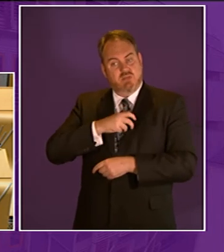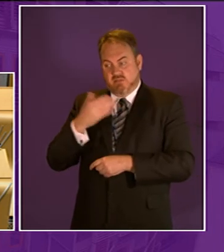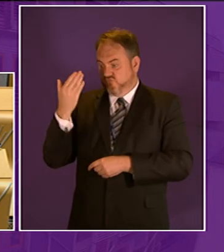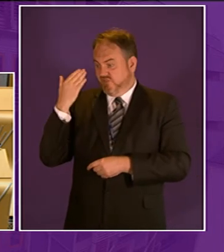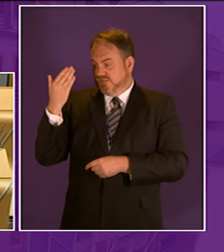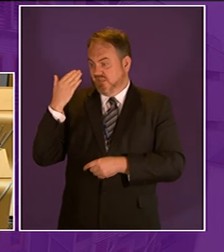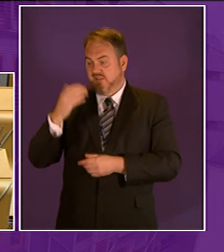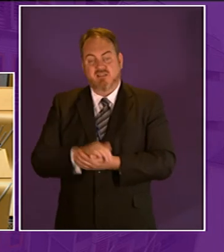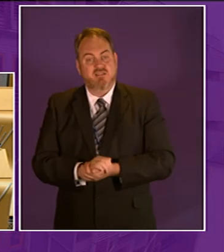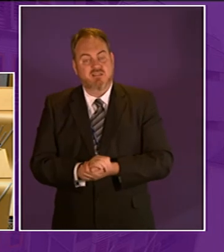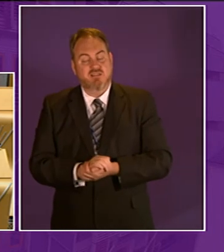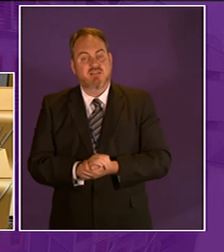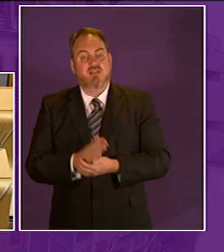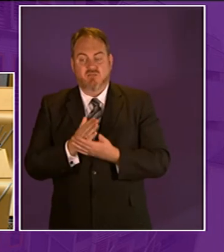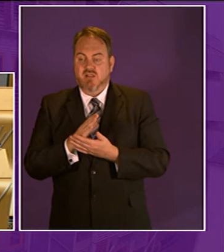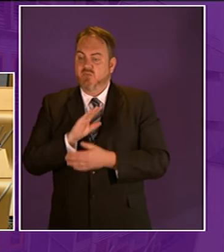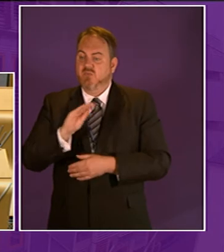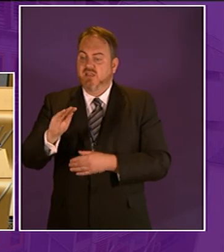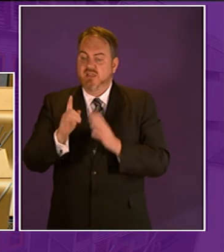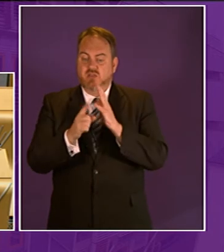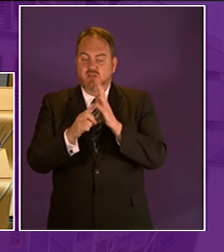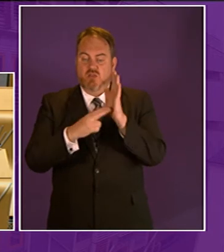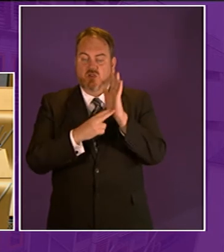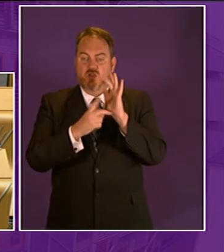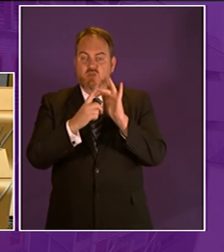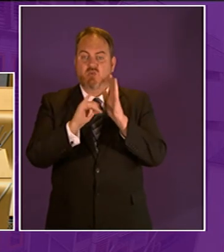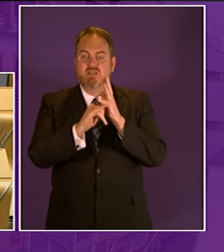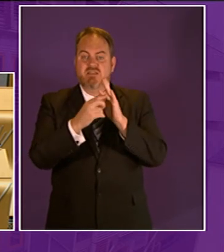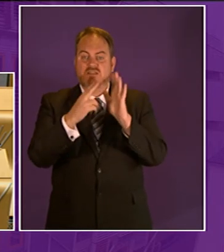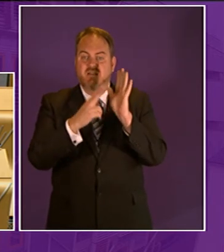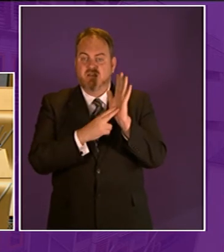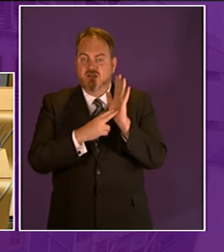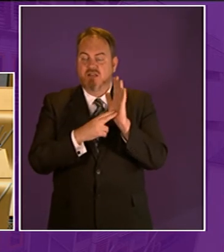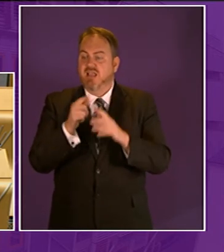I put on record my thanks to Unison and to support staff for their patience and willingness